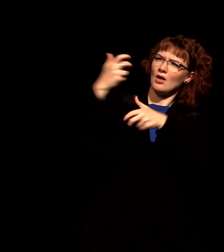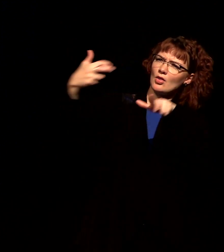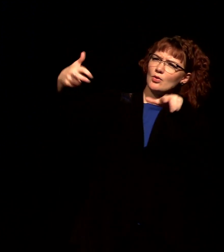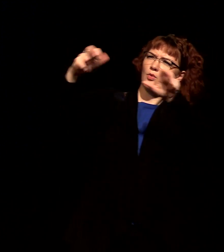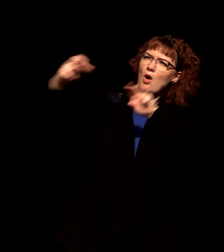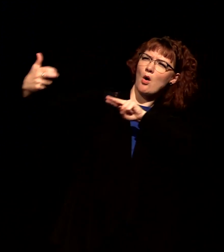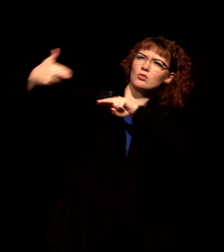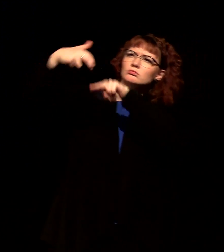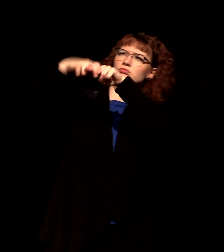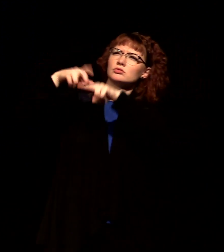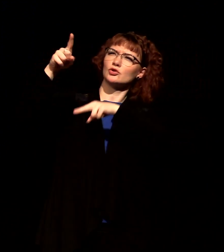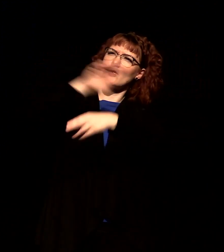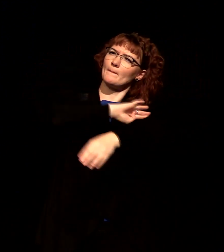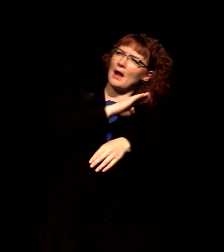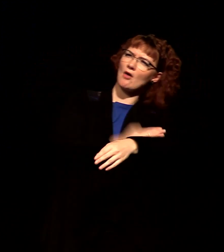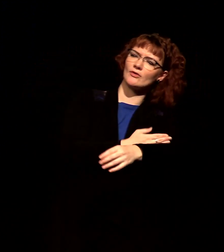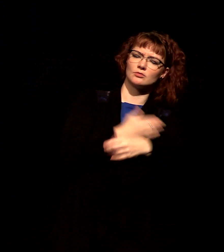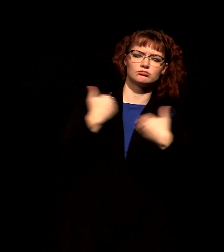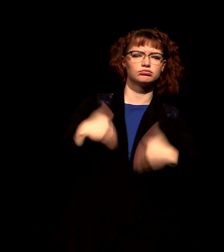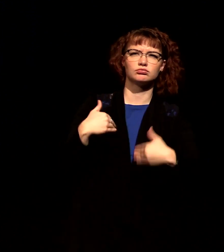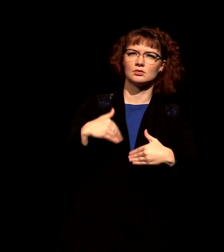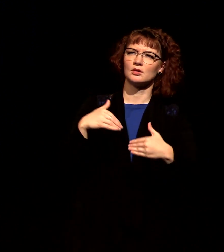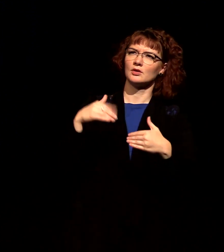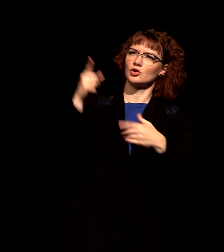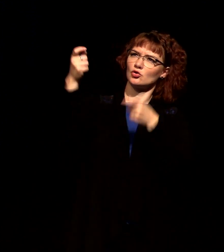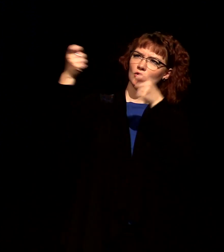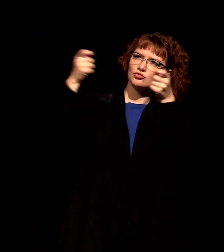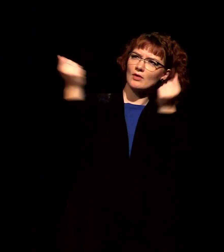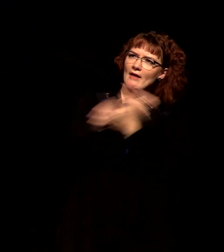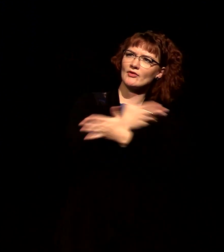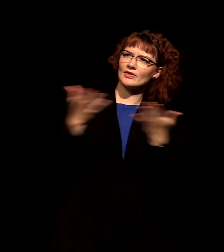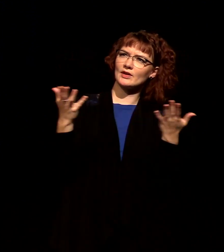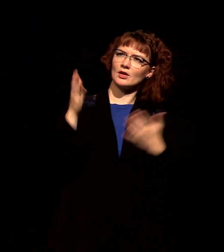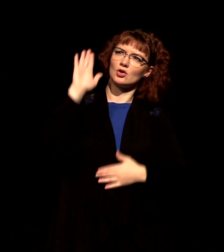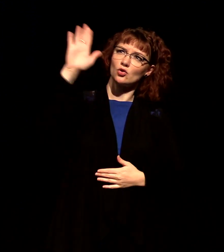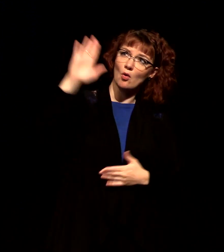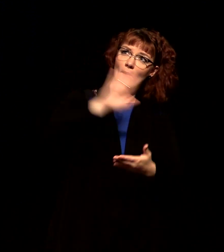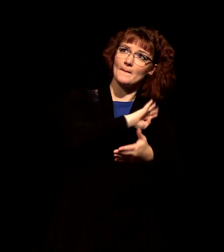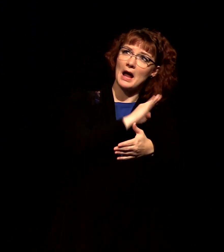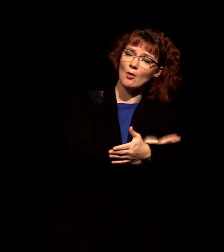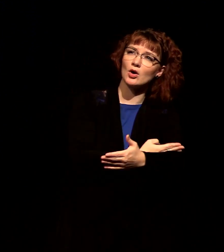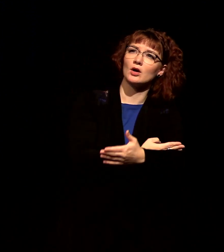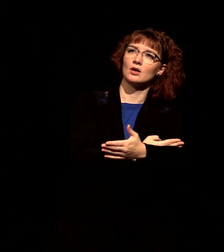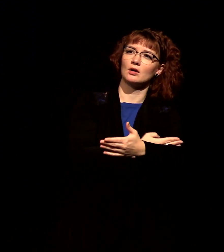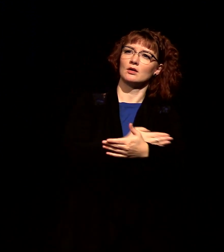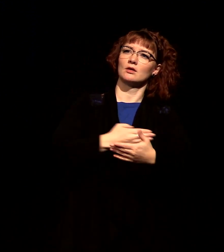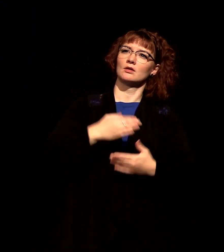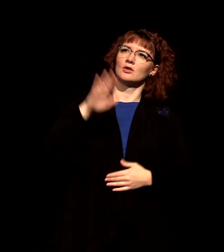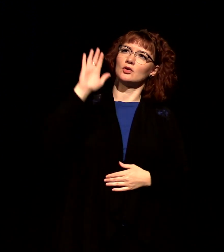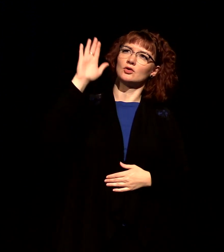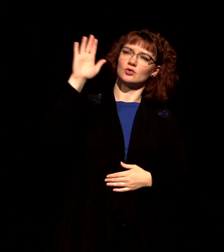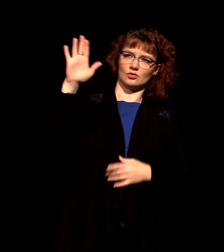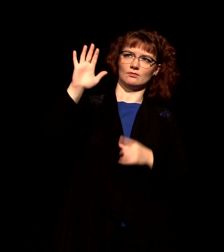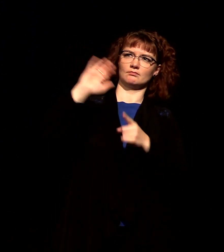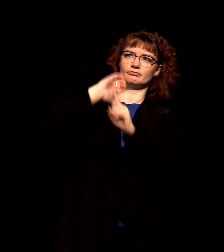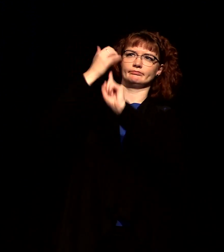you are powerful, you are in control of all things. It is because of your power. That you are clothed that majesty, You're